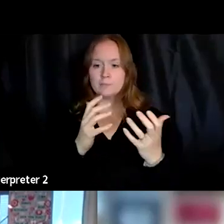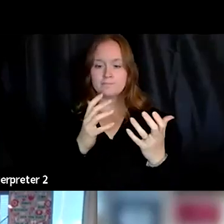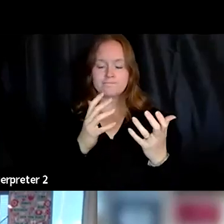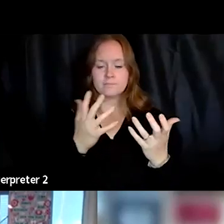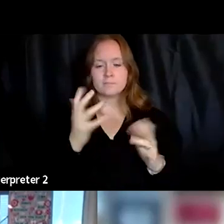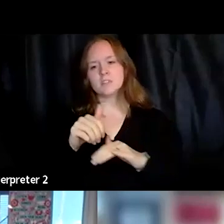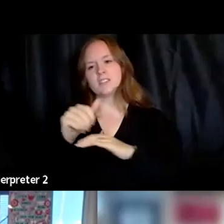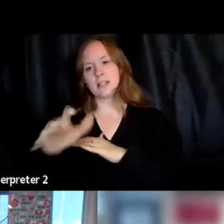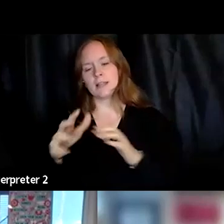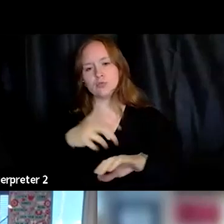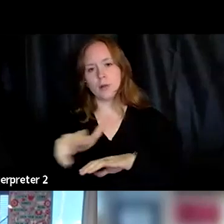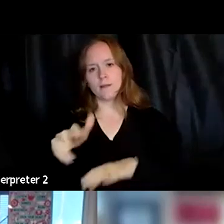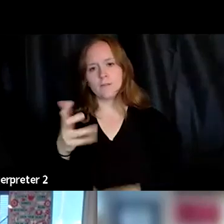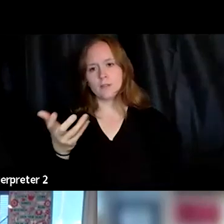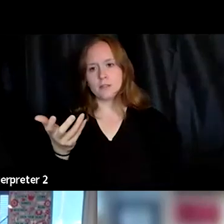so that we can provide feedback.